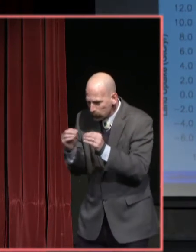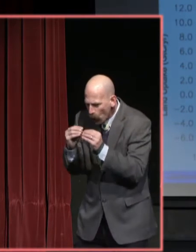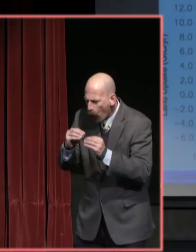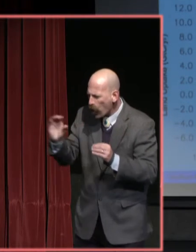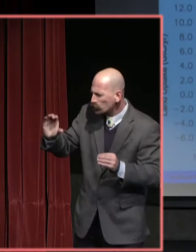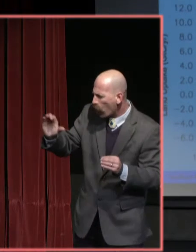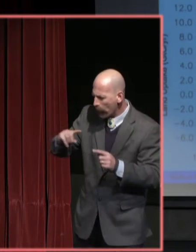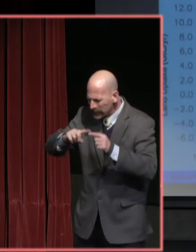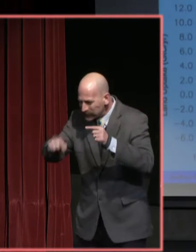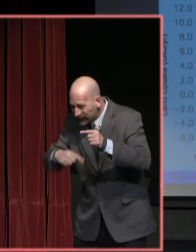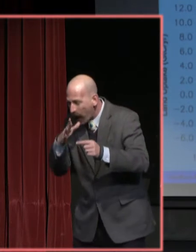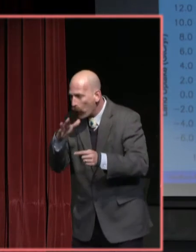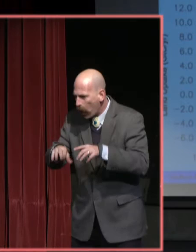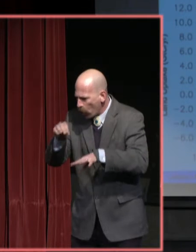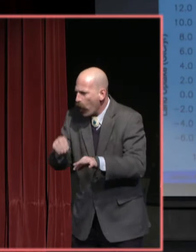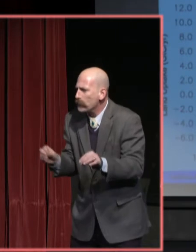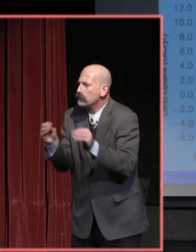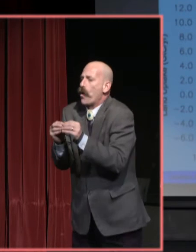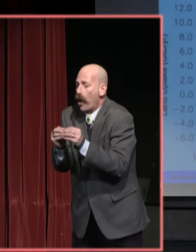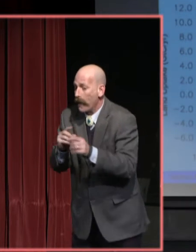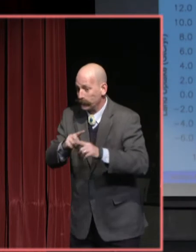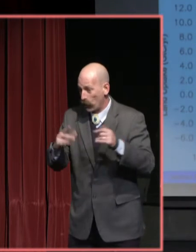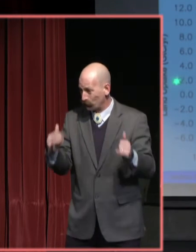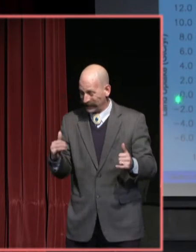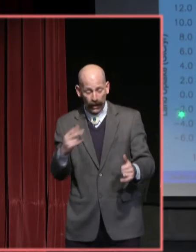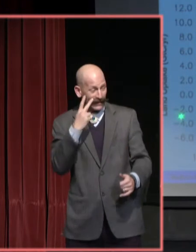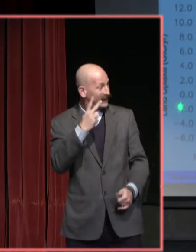The graphs I'm showing here, on the left-hand side,